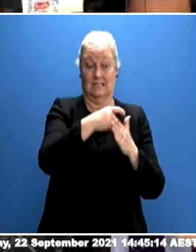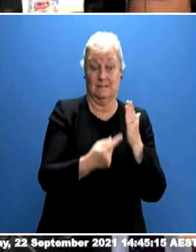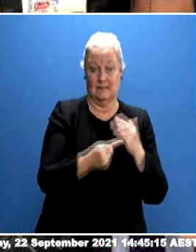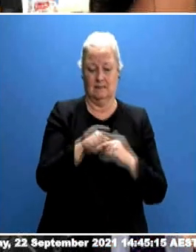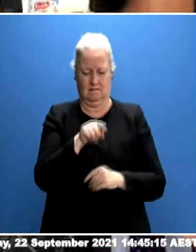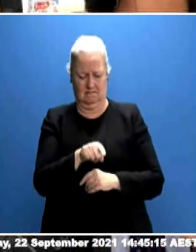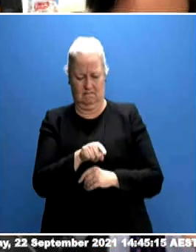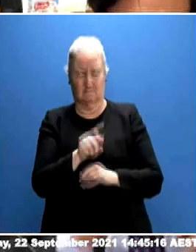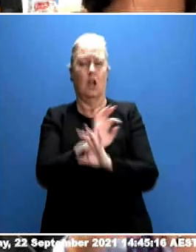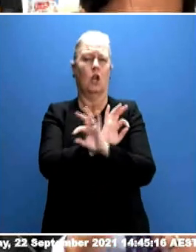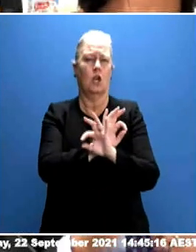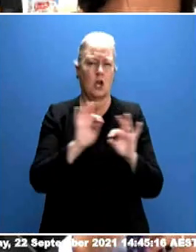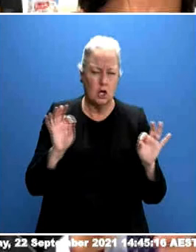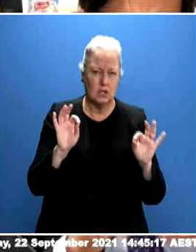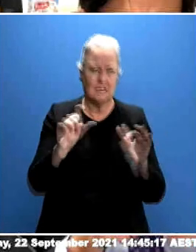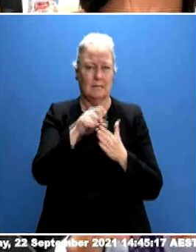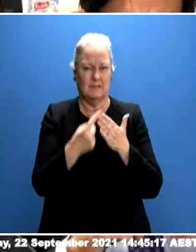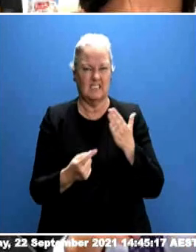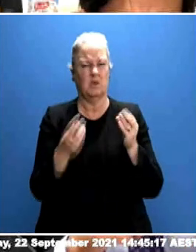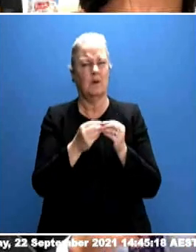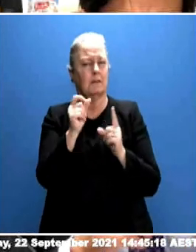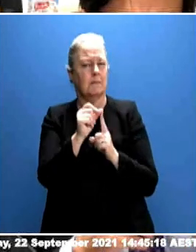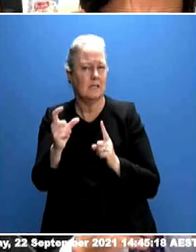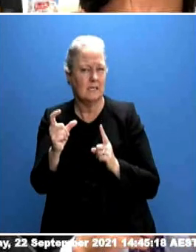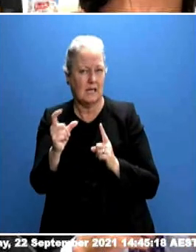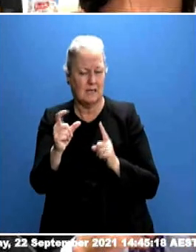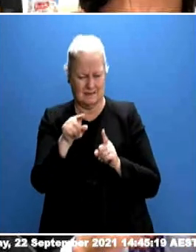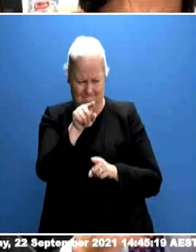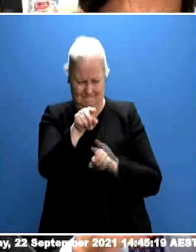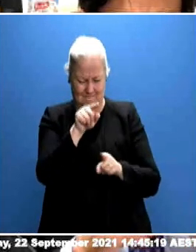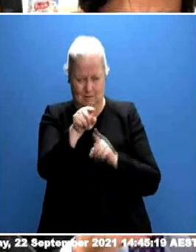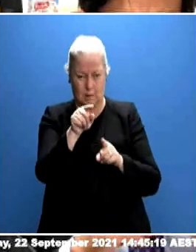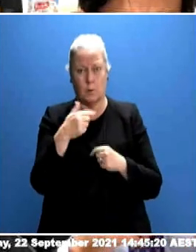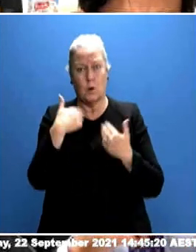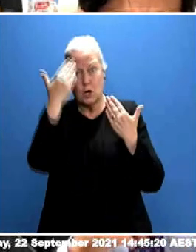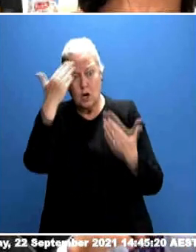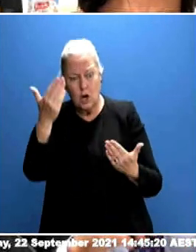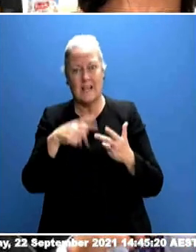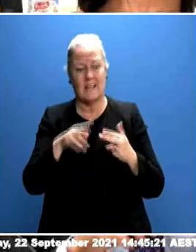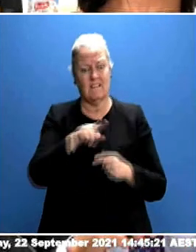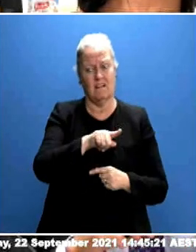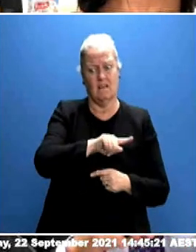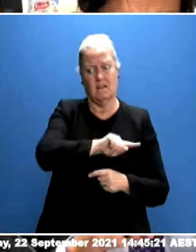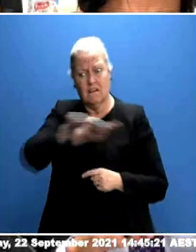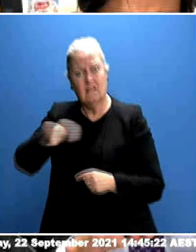but we don't know how frequently or how long